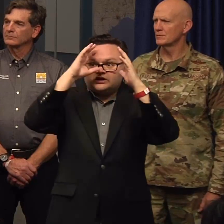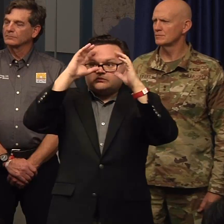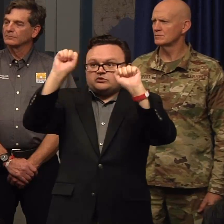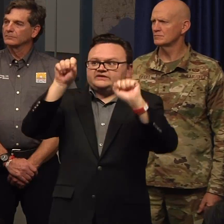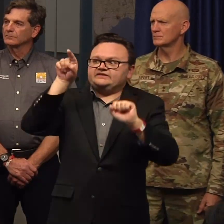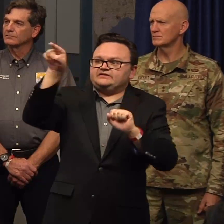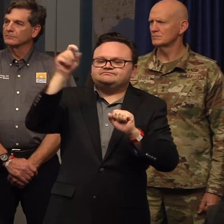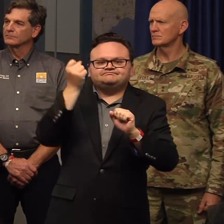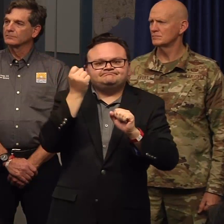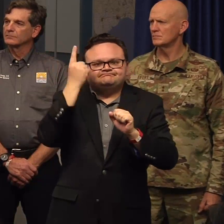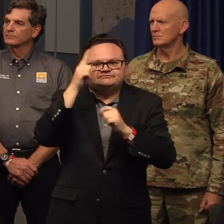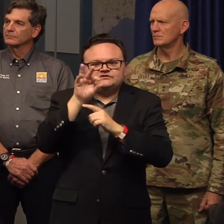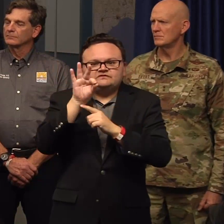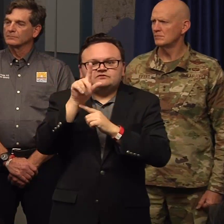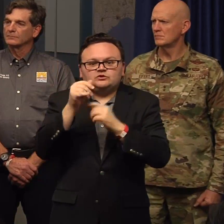I VERY MUCH APPRECIATE HOW